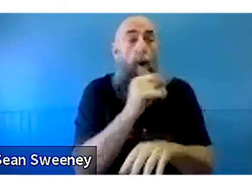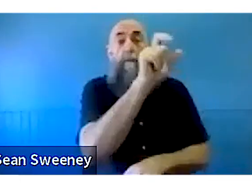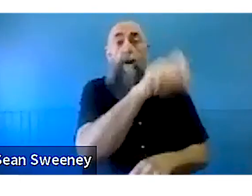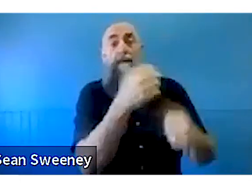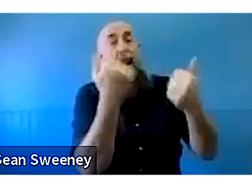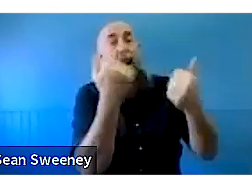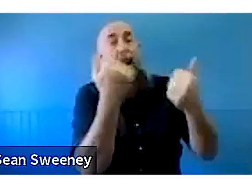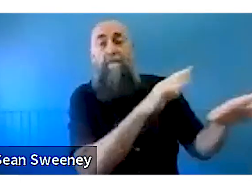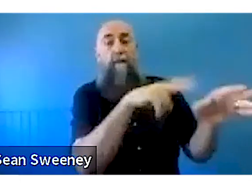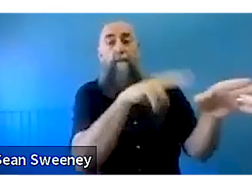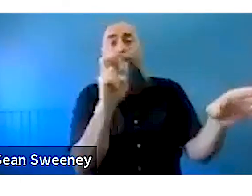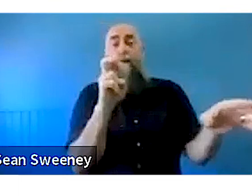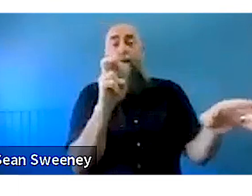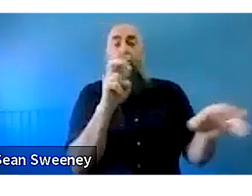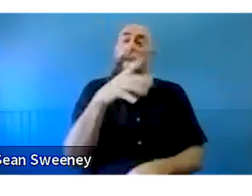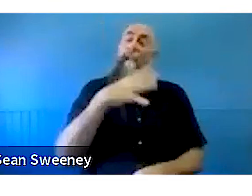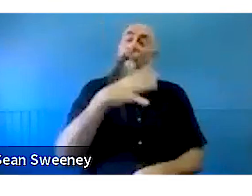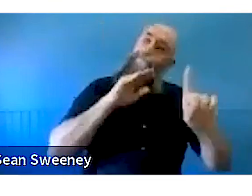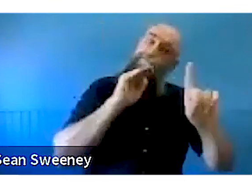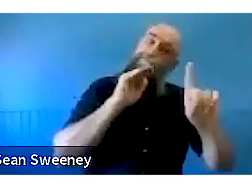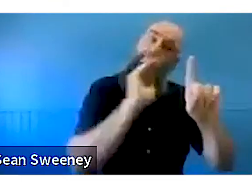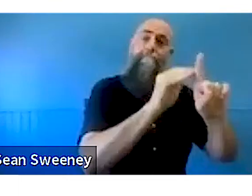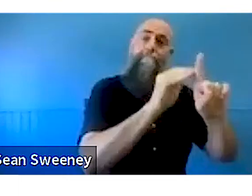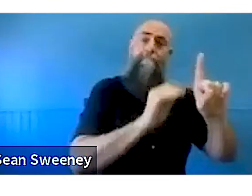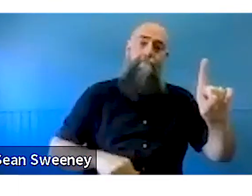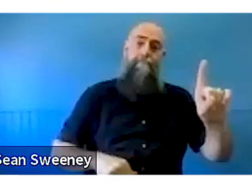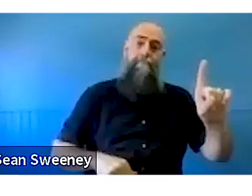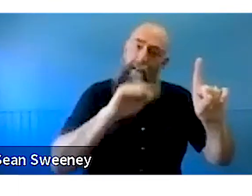Community takes time.